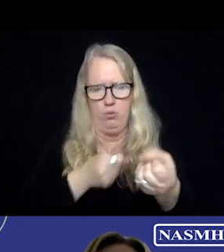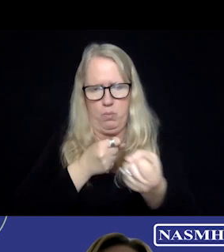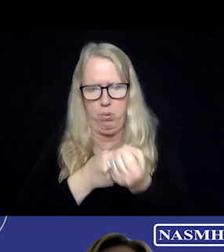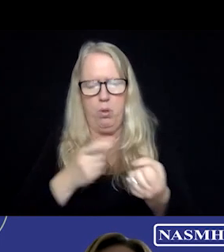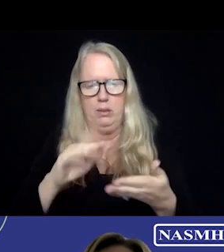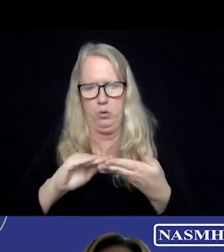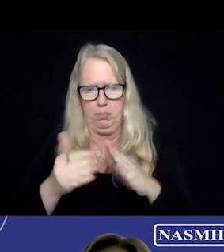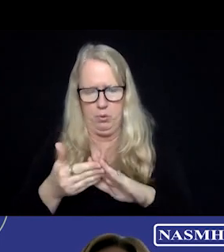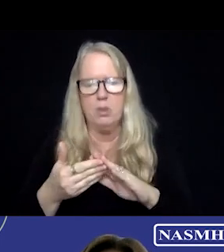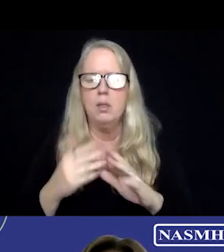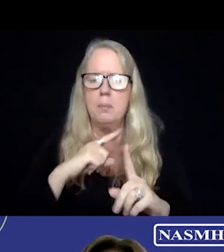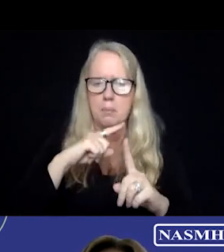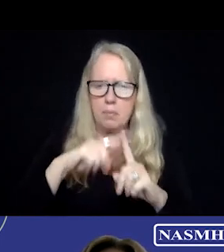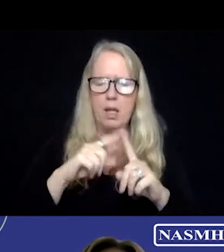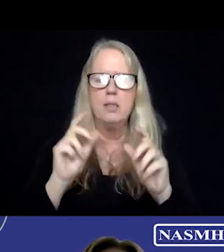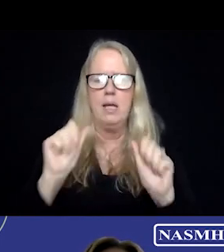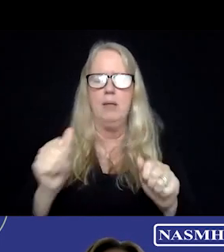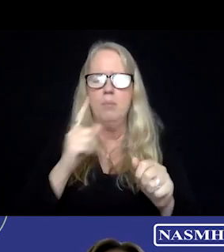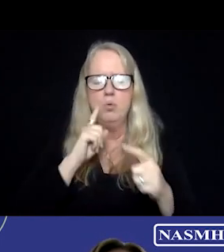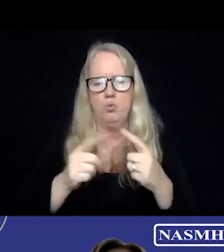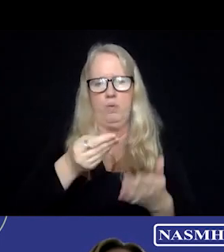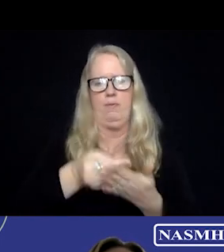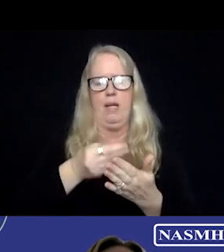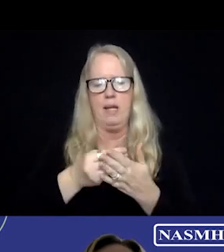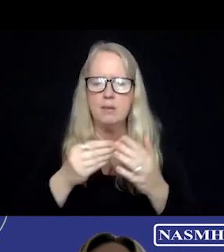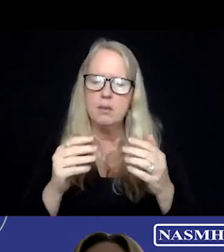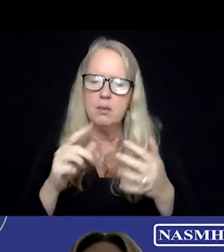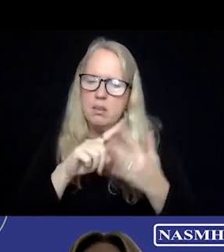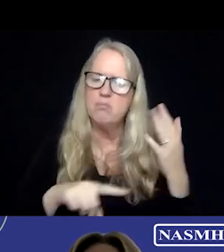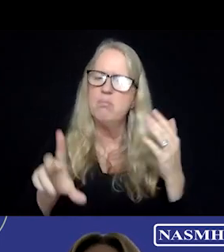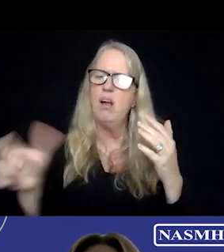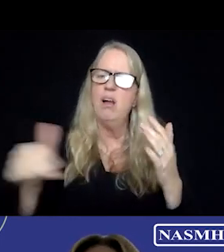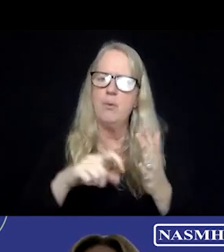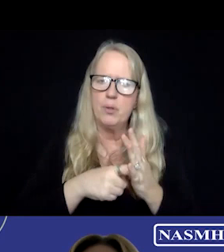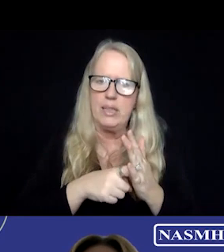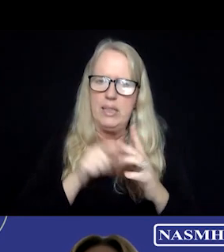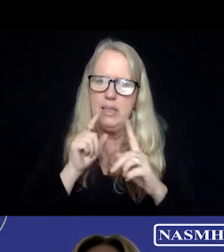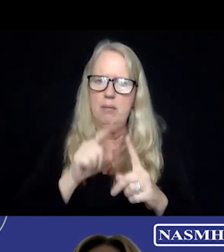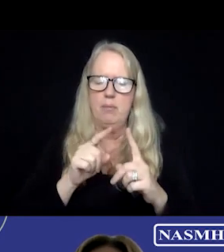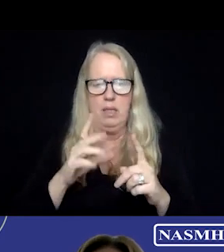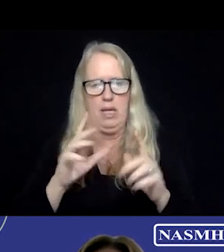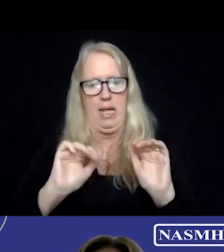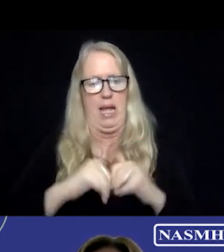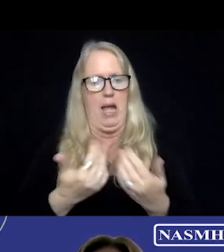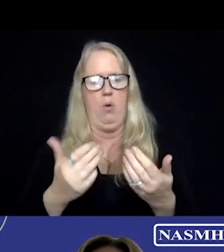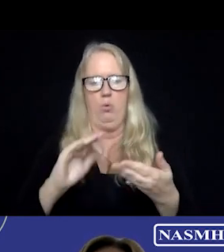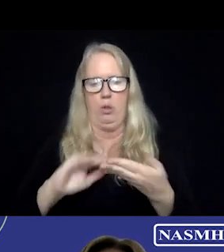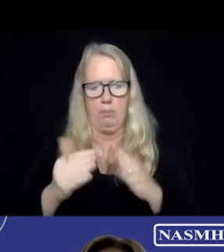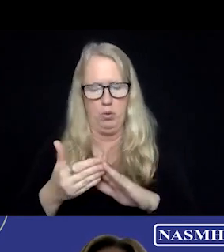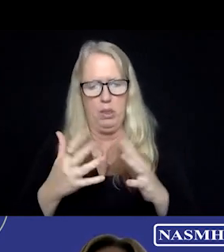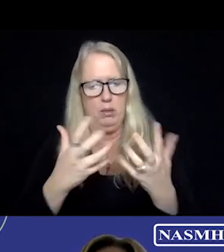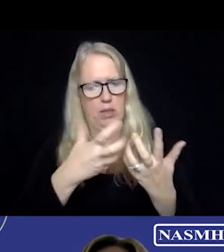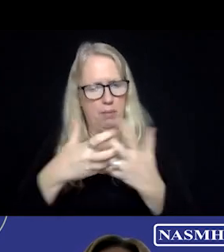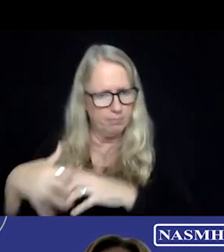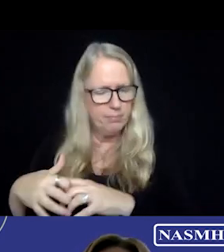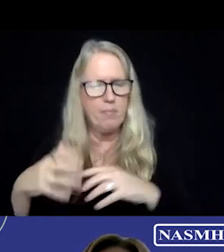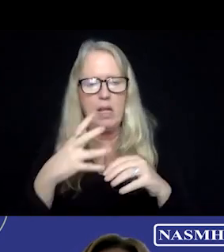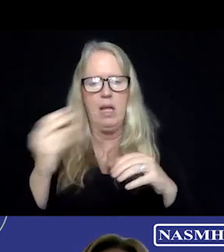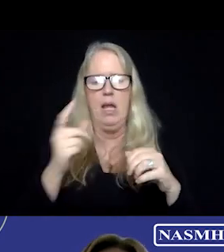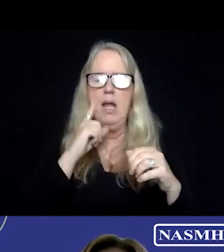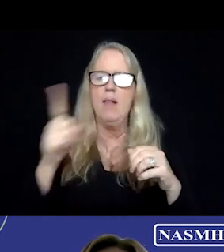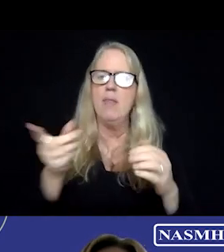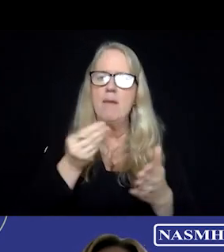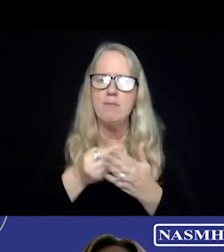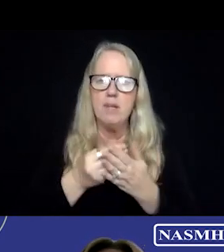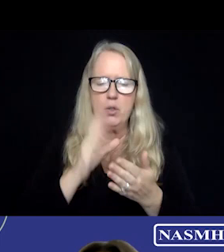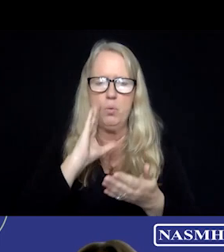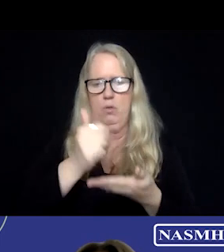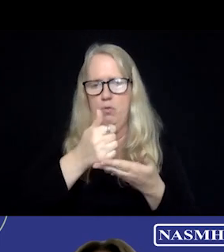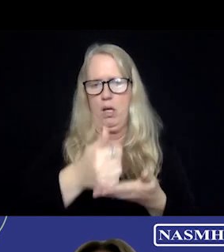AND ALSO FINANCE, HOW DO COMMUNITIES COME TOGETHER AND FINANCE A